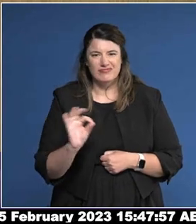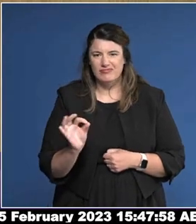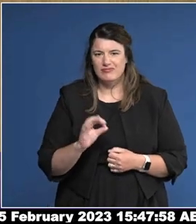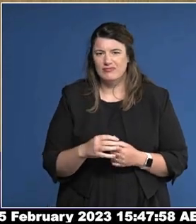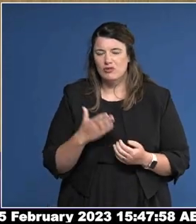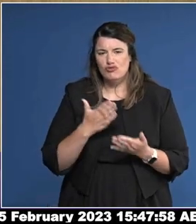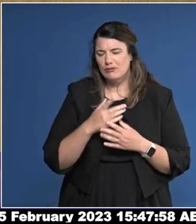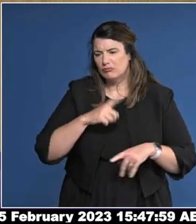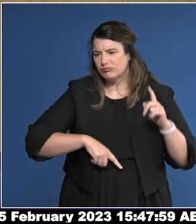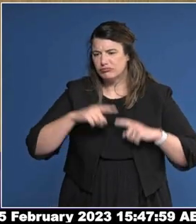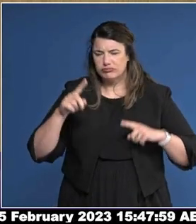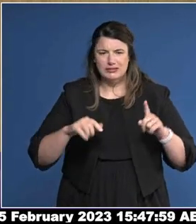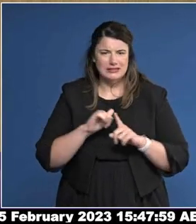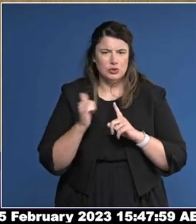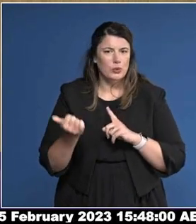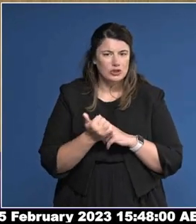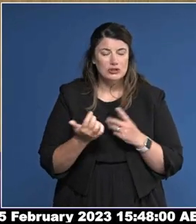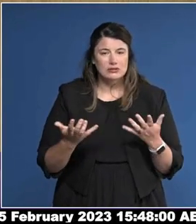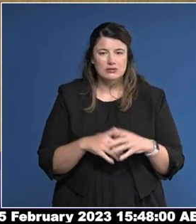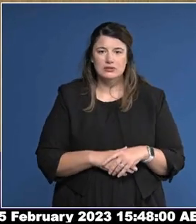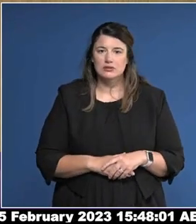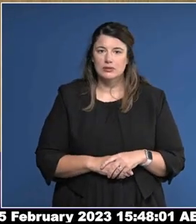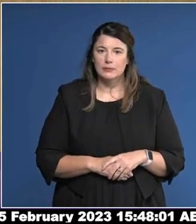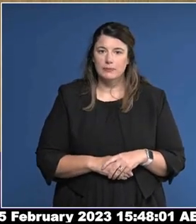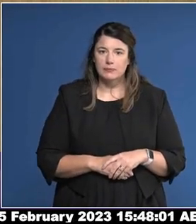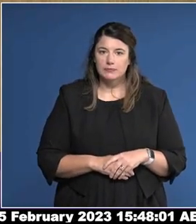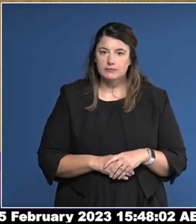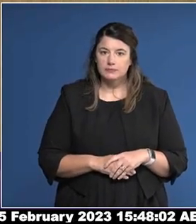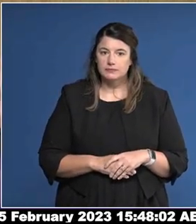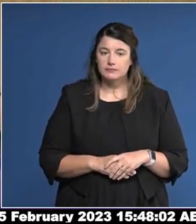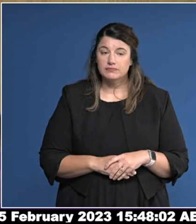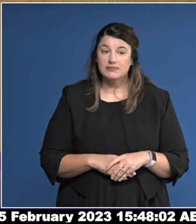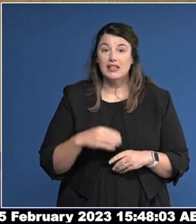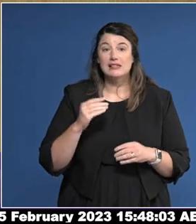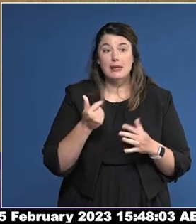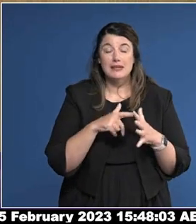We have heard previously about people who have been moved from state-based Supported